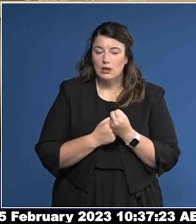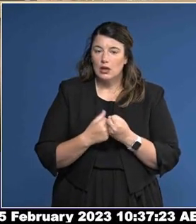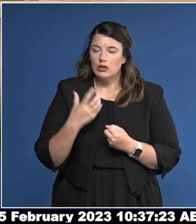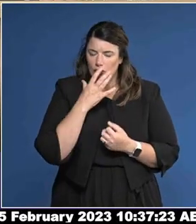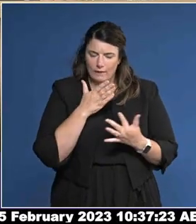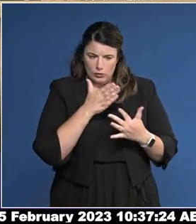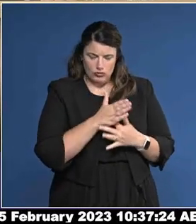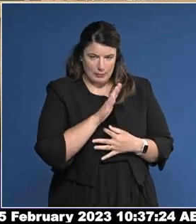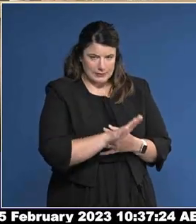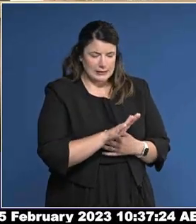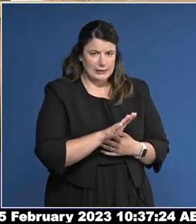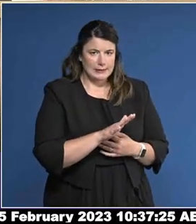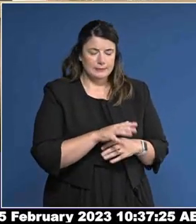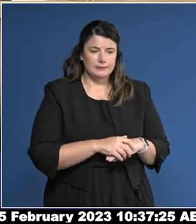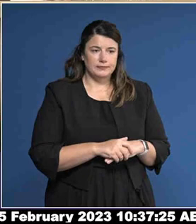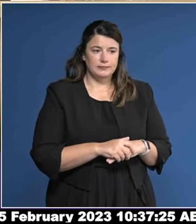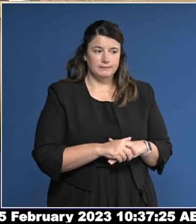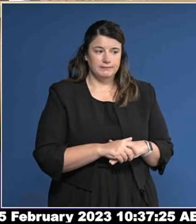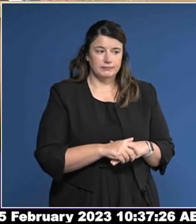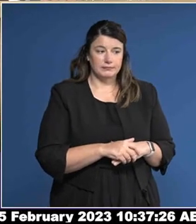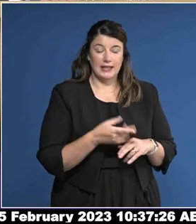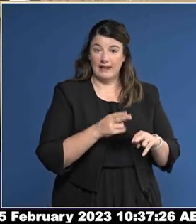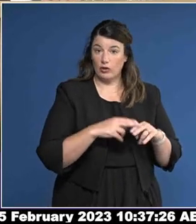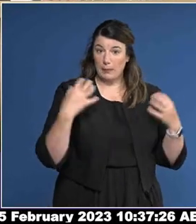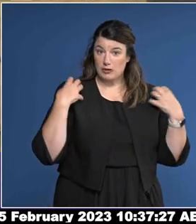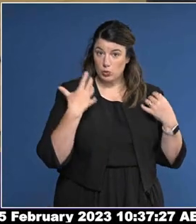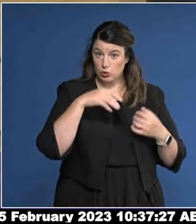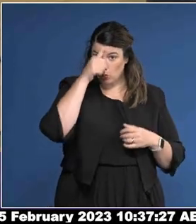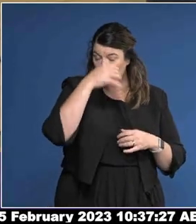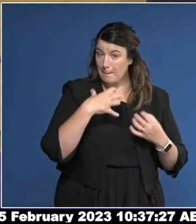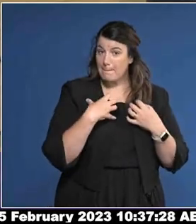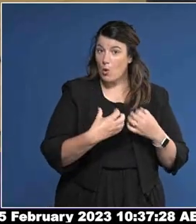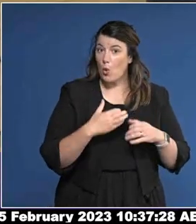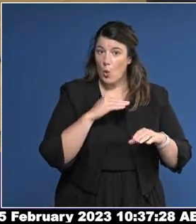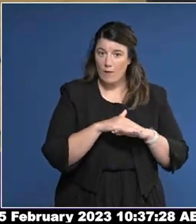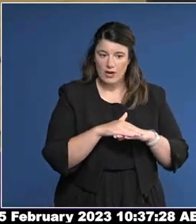So if the Commissioners want to know more about the employee onboarding, you have